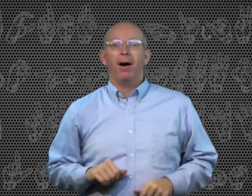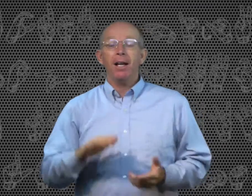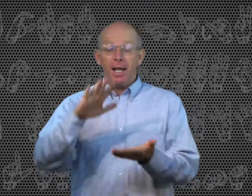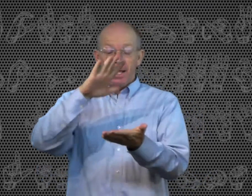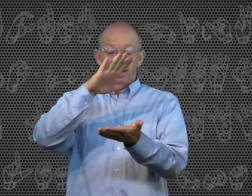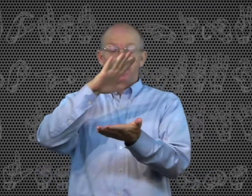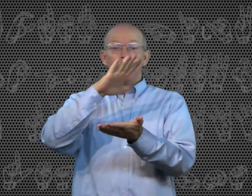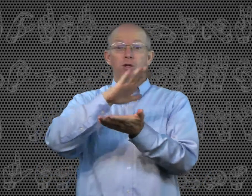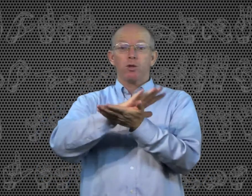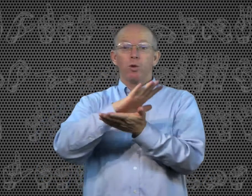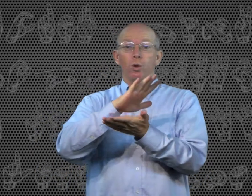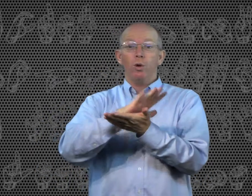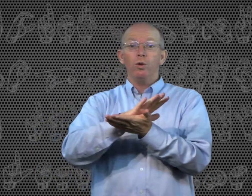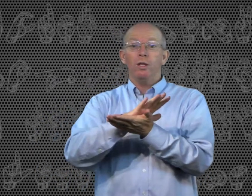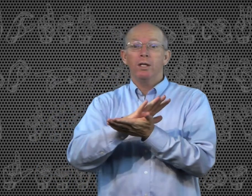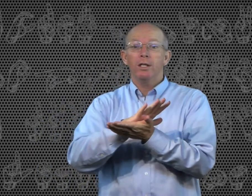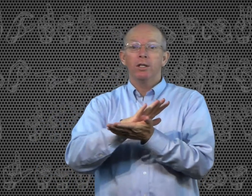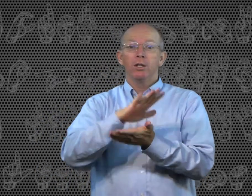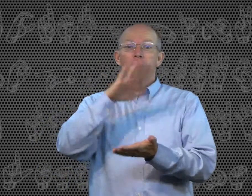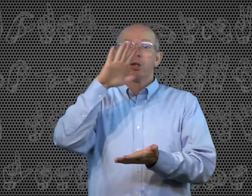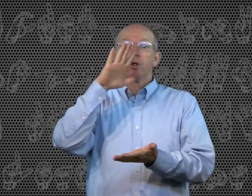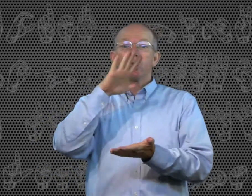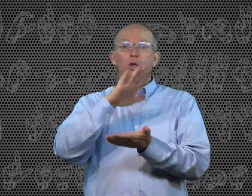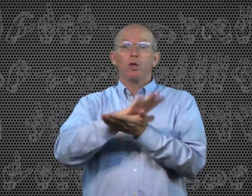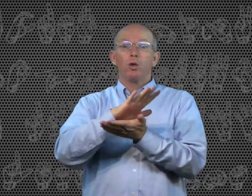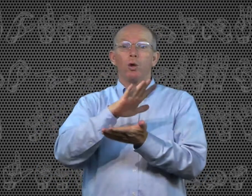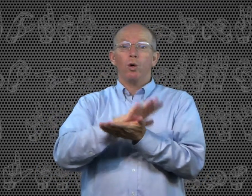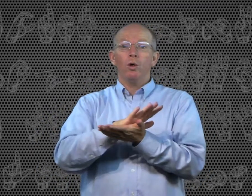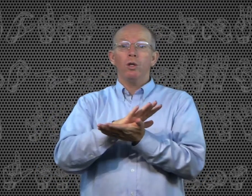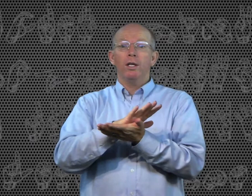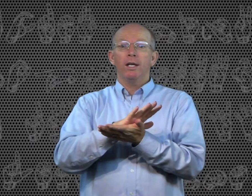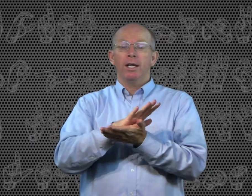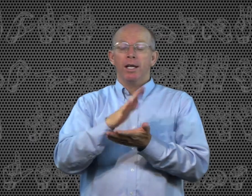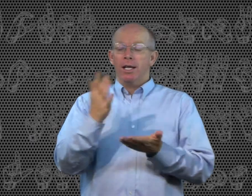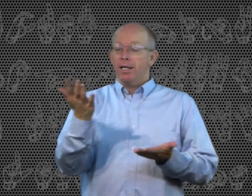Alright? This is SCHOOL. SCHOOL